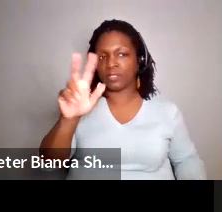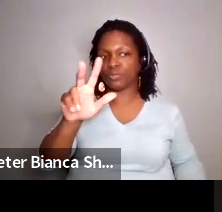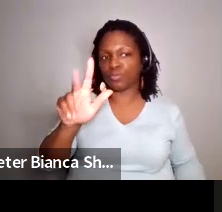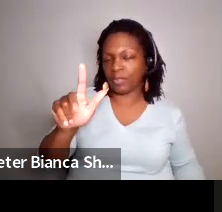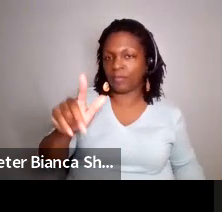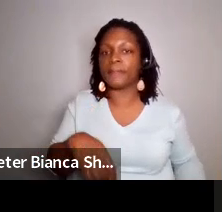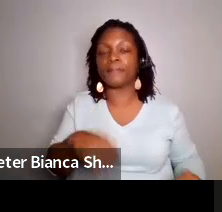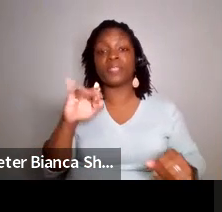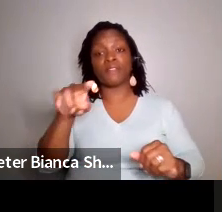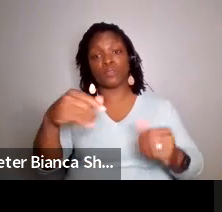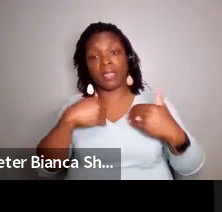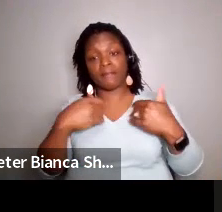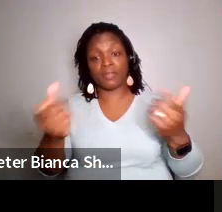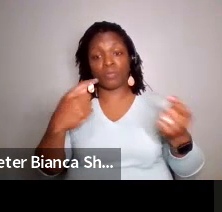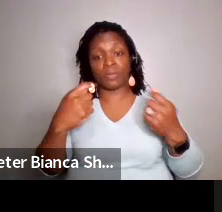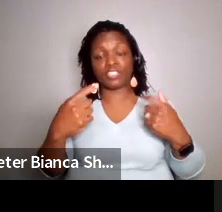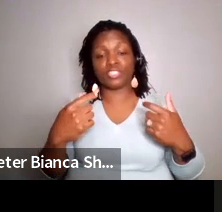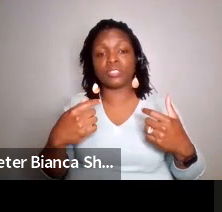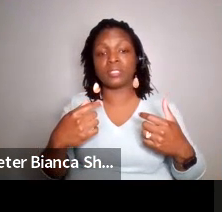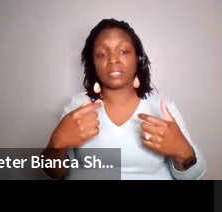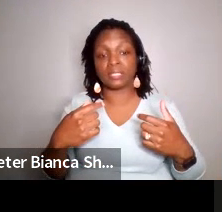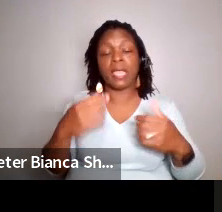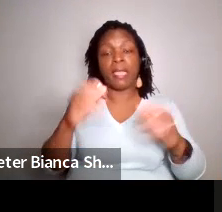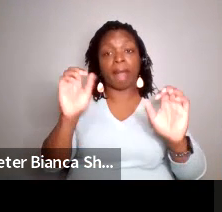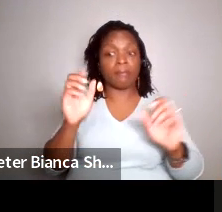If you have question, i'm ha I think I have a couple of minutes that I can answer any questions.